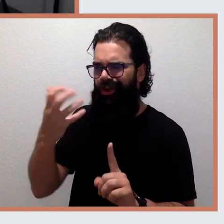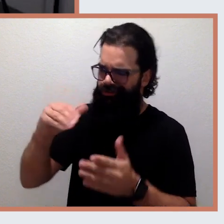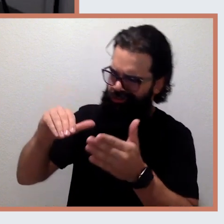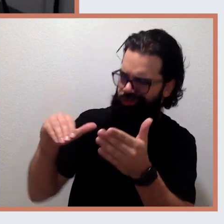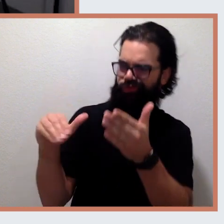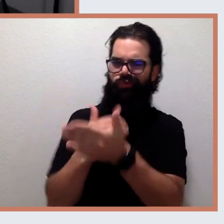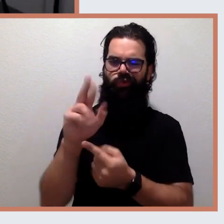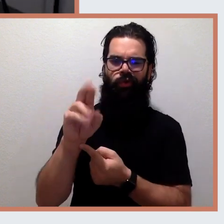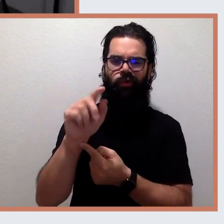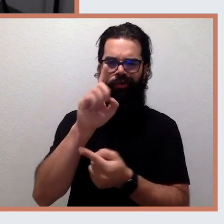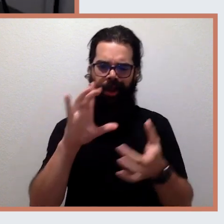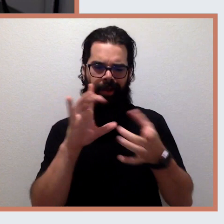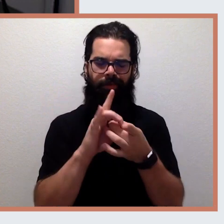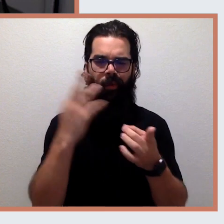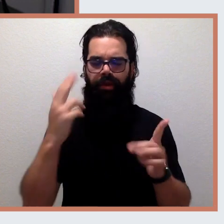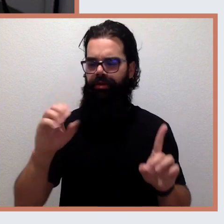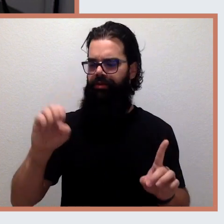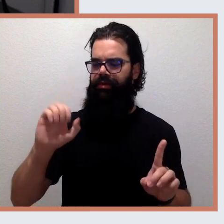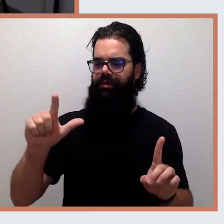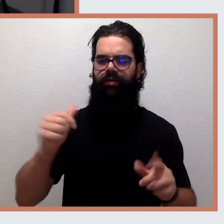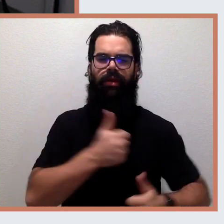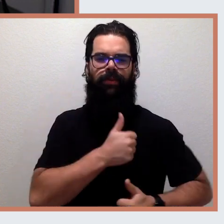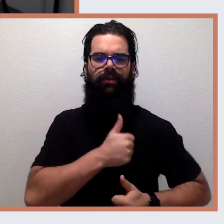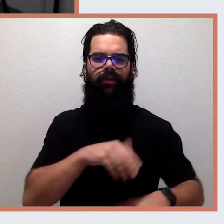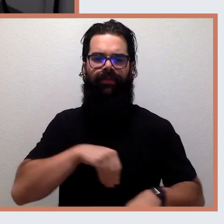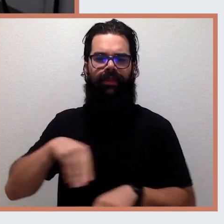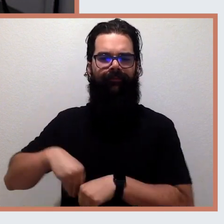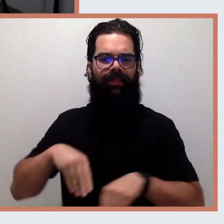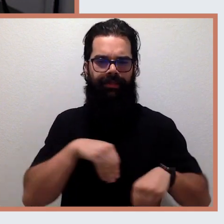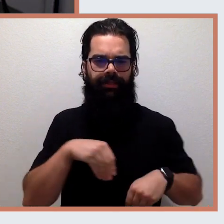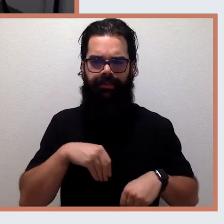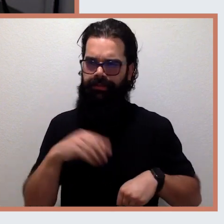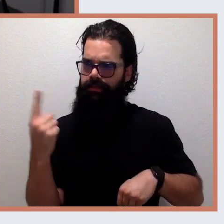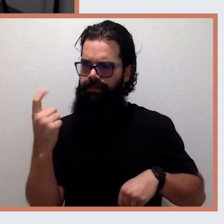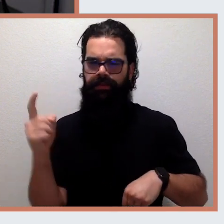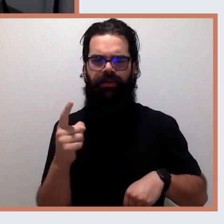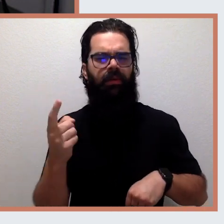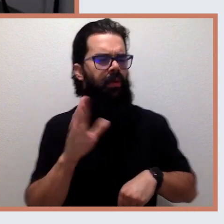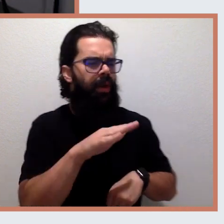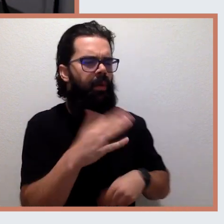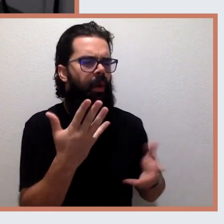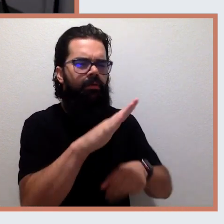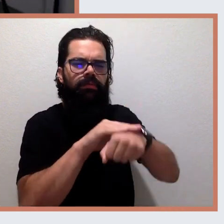but we want to create a role for him because we need one more SEAL for the ensemble, one more Navy SEAL. What is his ethnicity?"